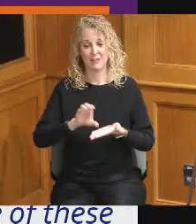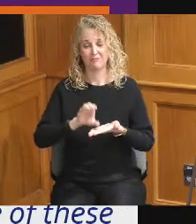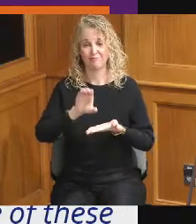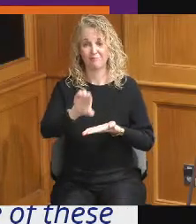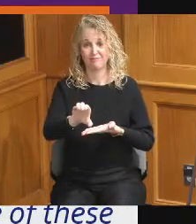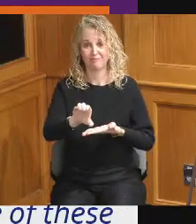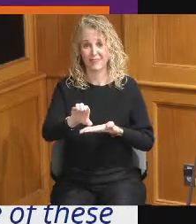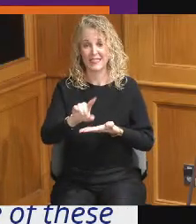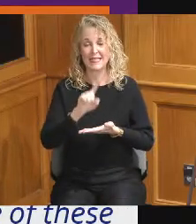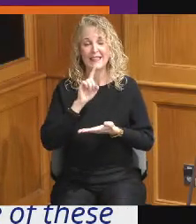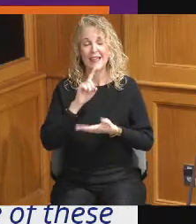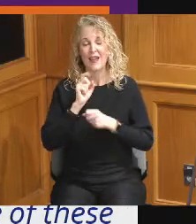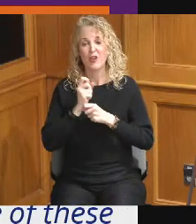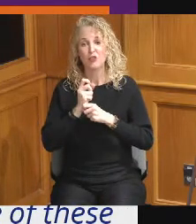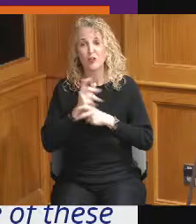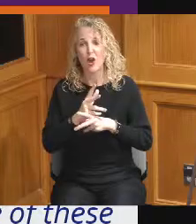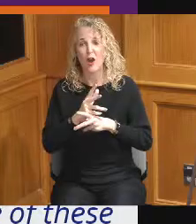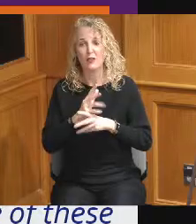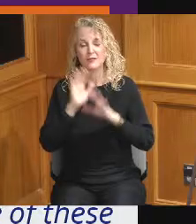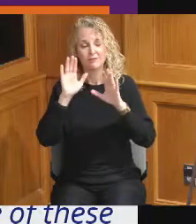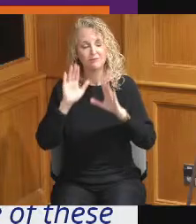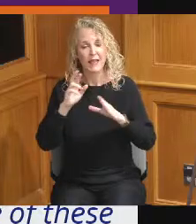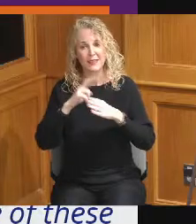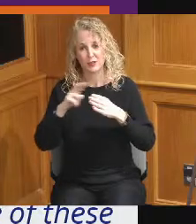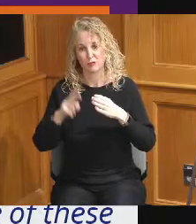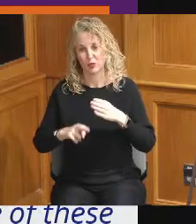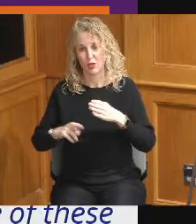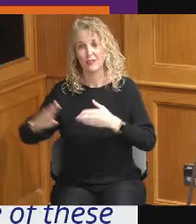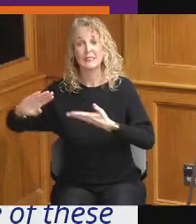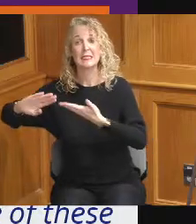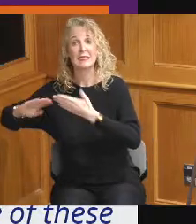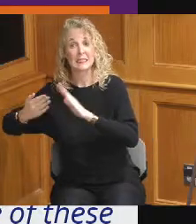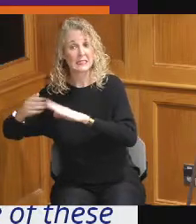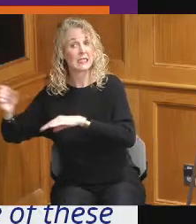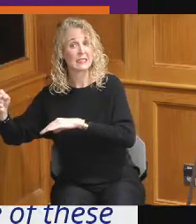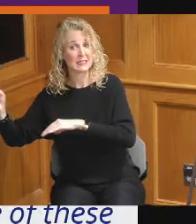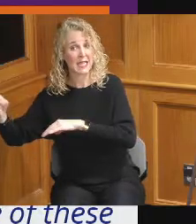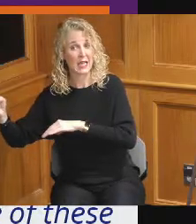been produced full stop I think the city has made significant commitments on an ongoing basis but